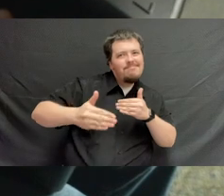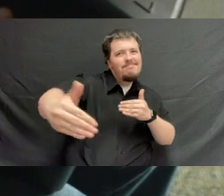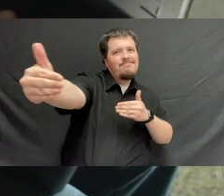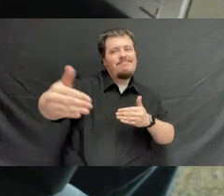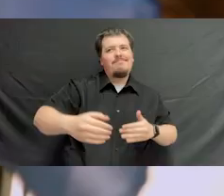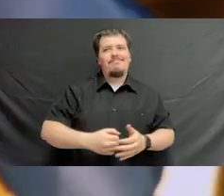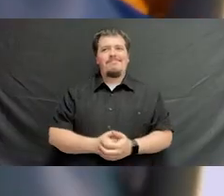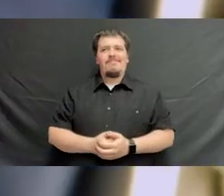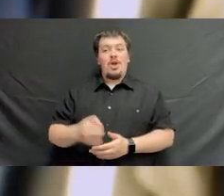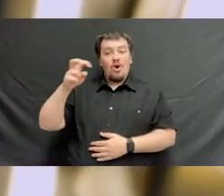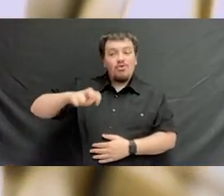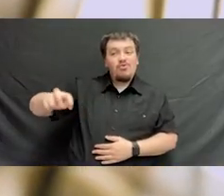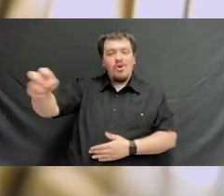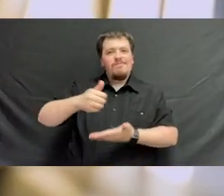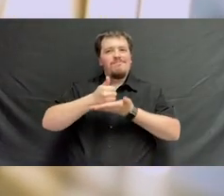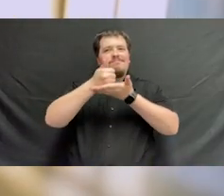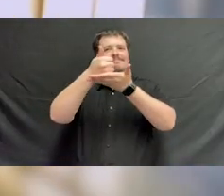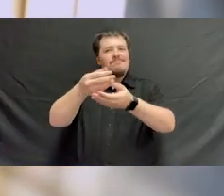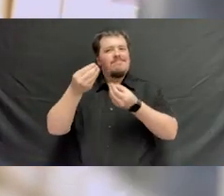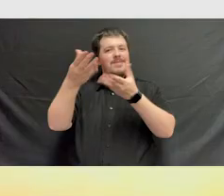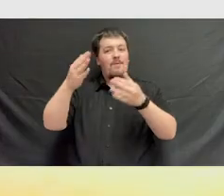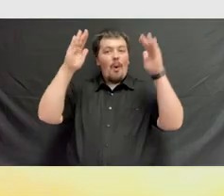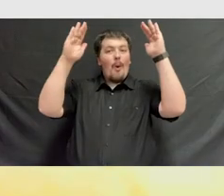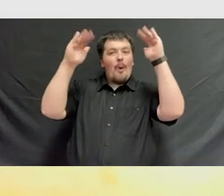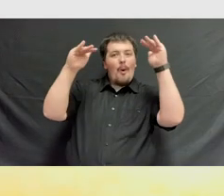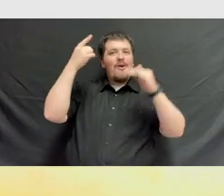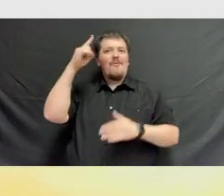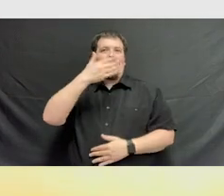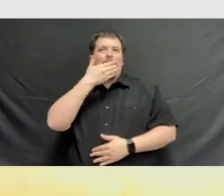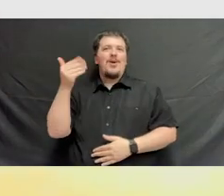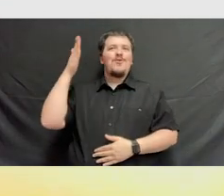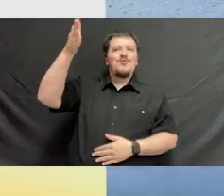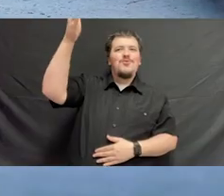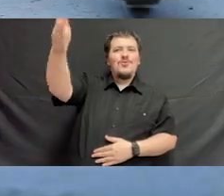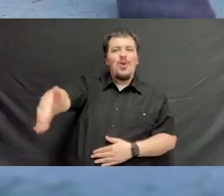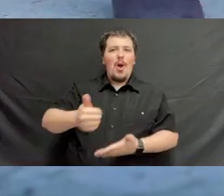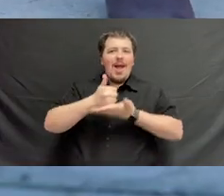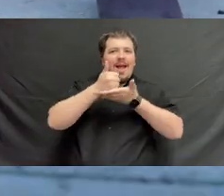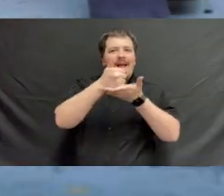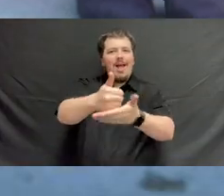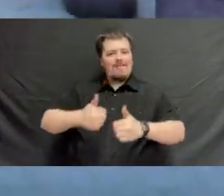A journey that provides hope, hope for a better tomorrow, hope to make the lives of others better.